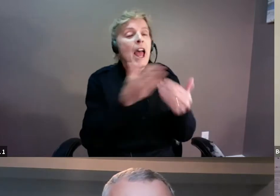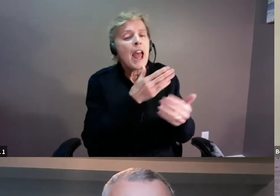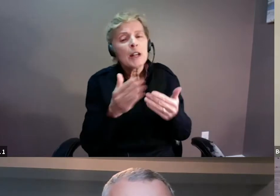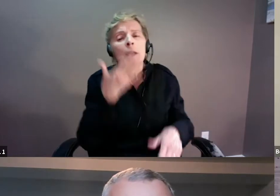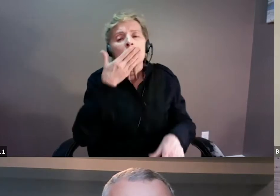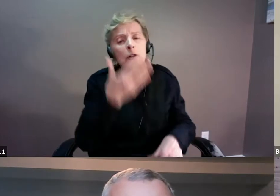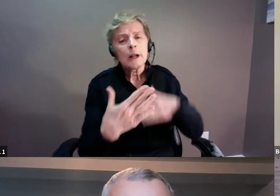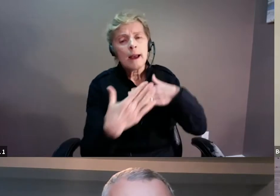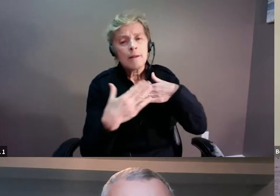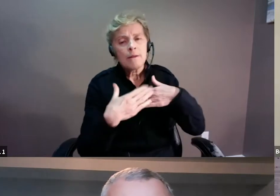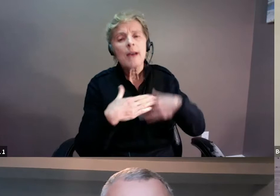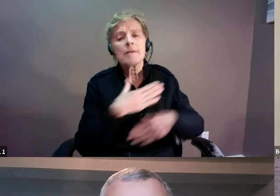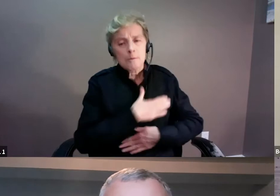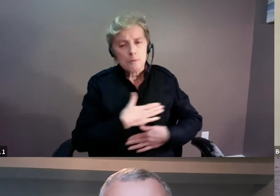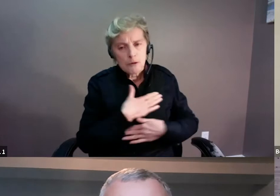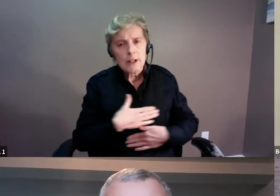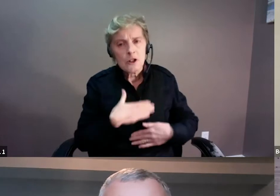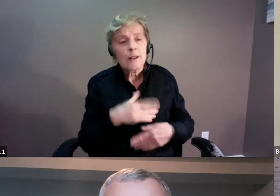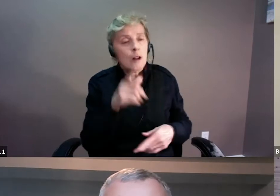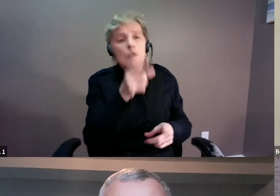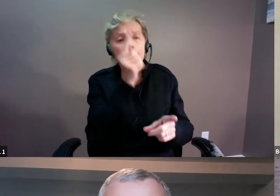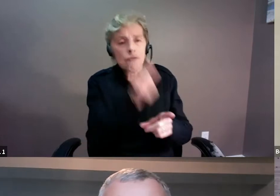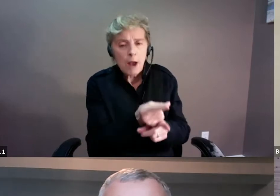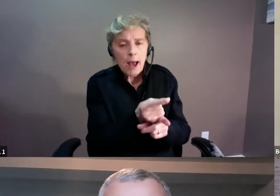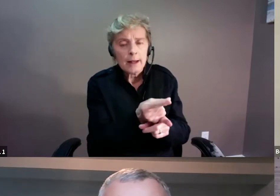and I really appreciate it. I mean, you're quite right, we do quite a lot of things